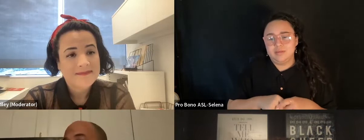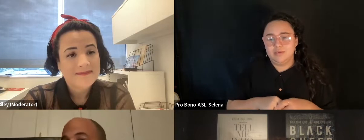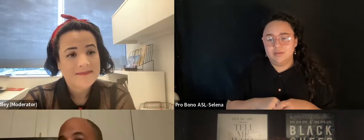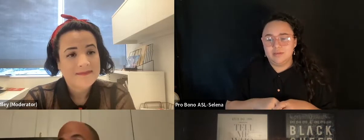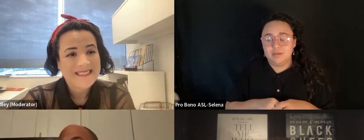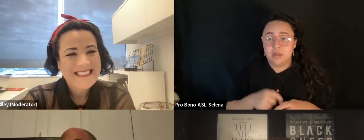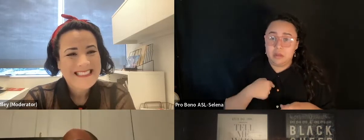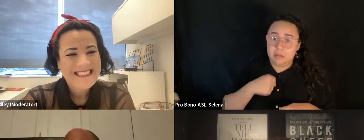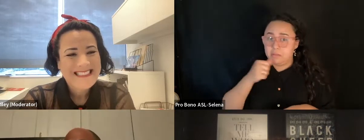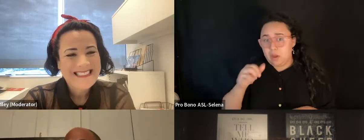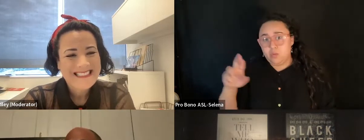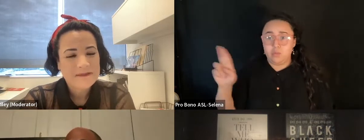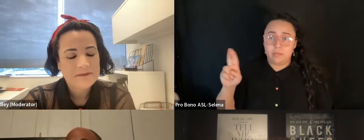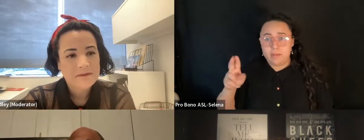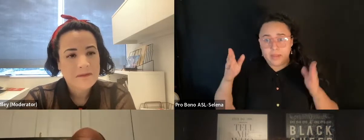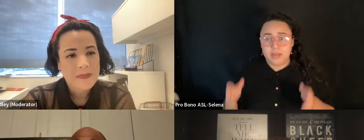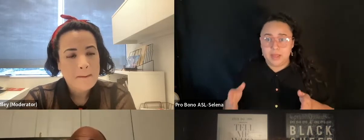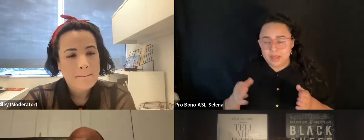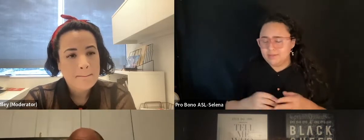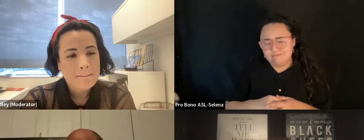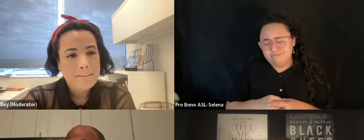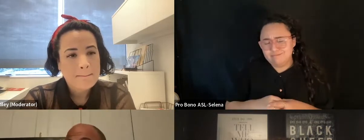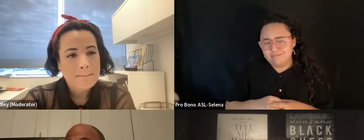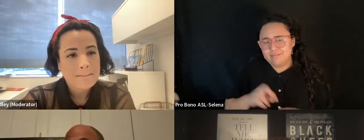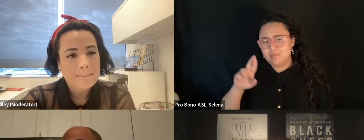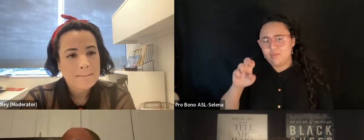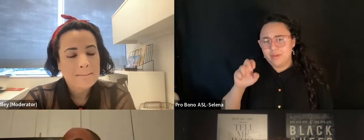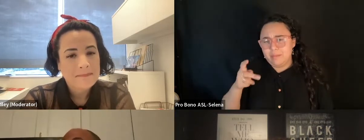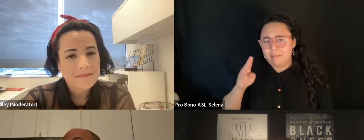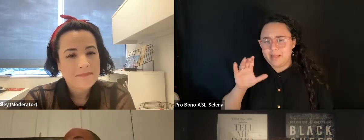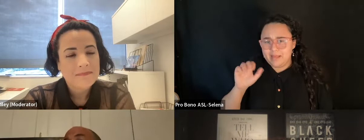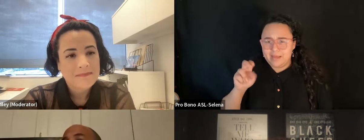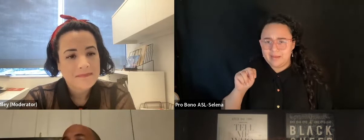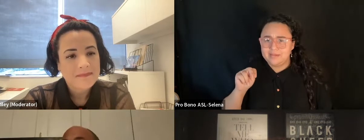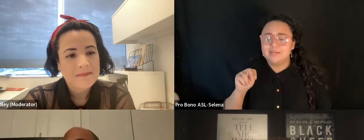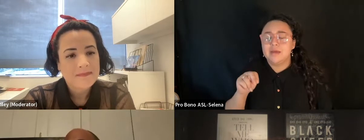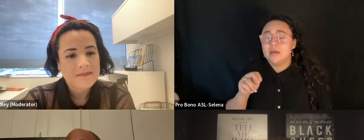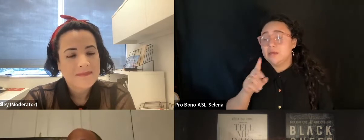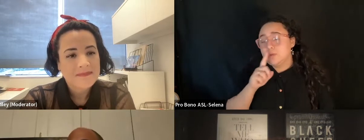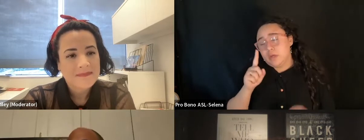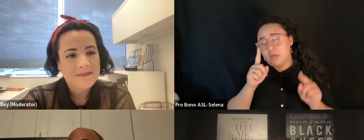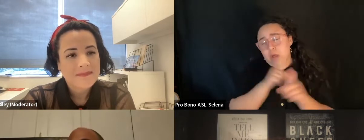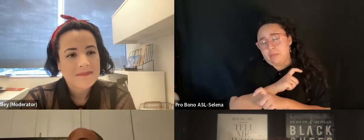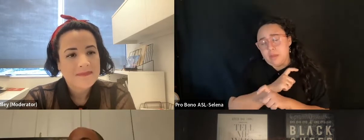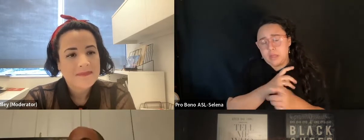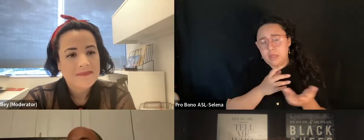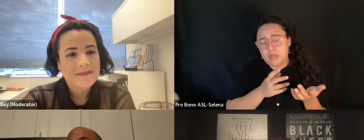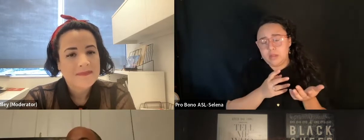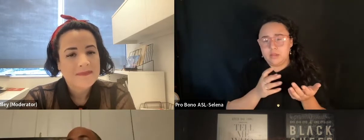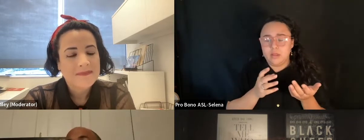There's something to be said for this sort of stability and continuity that the monarchy represents